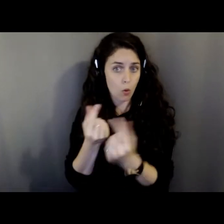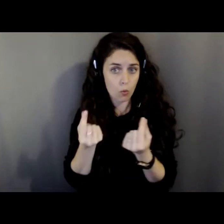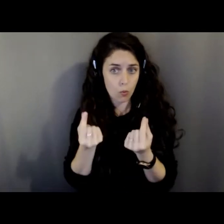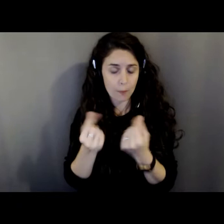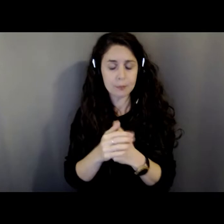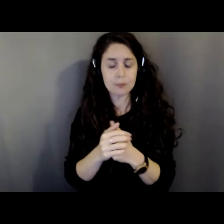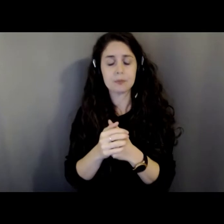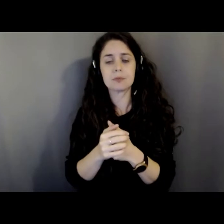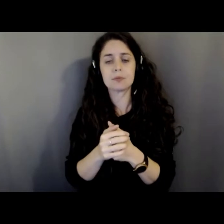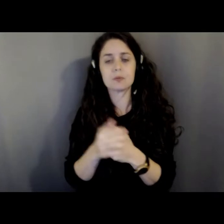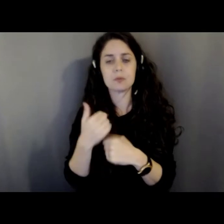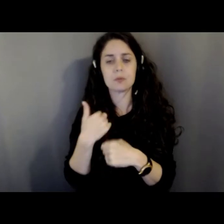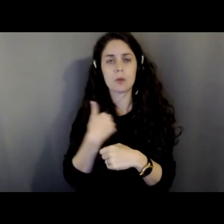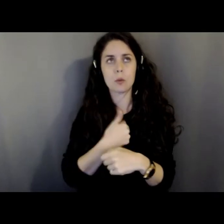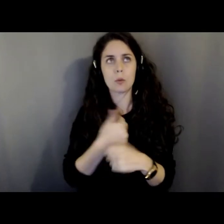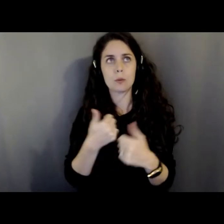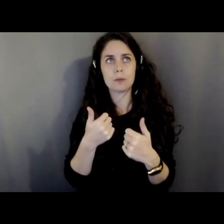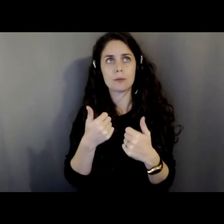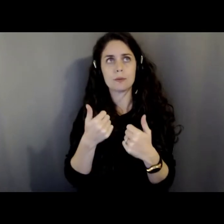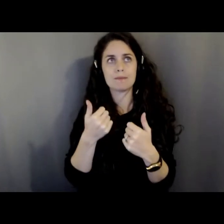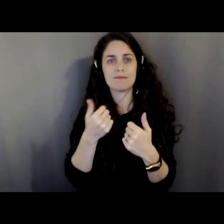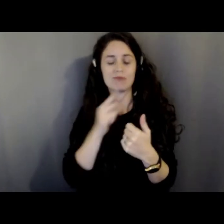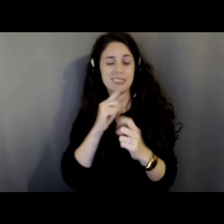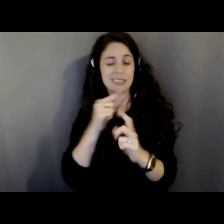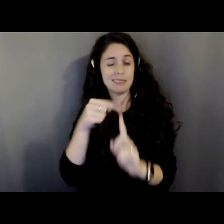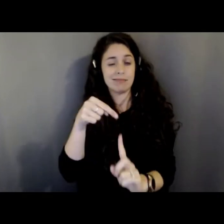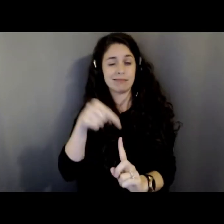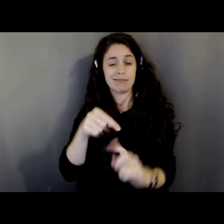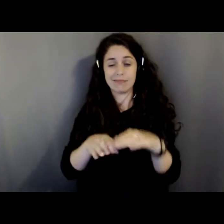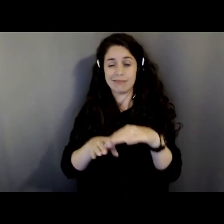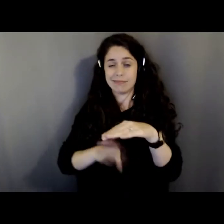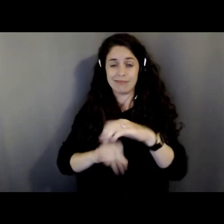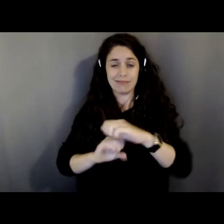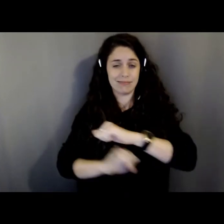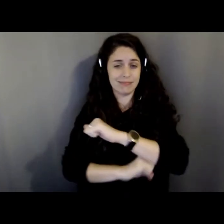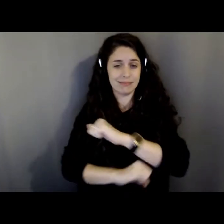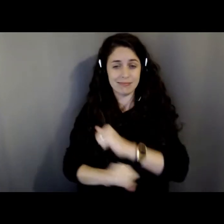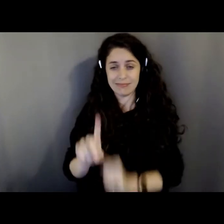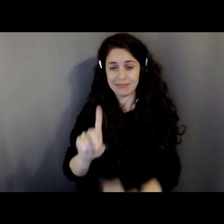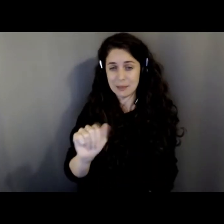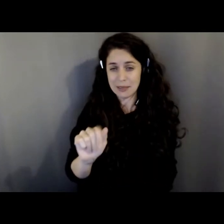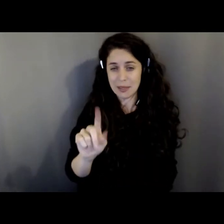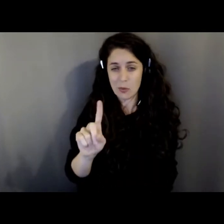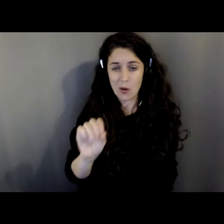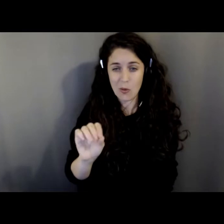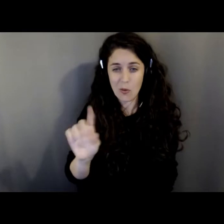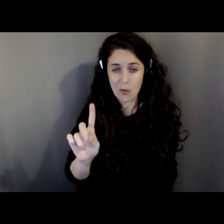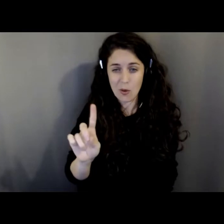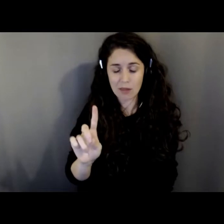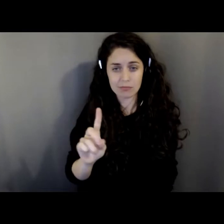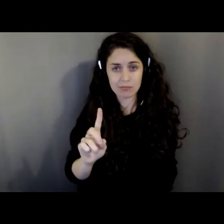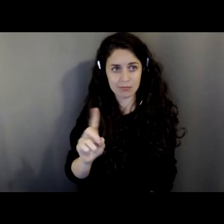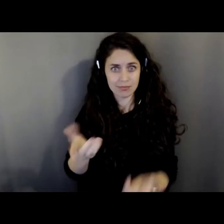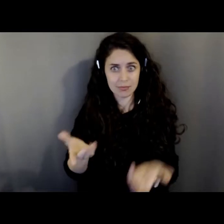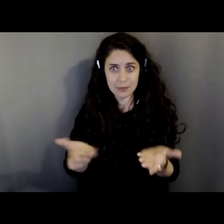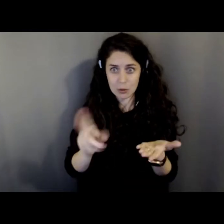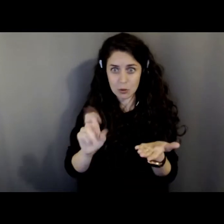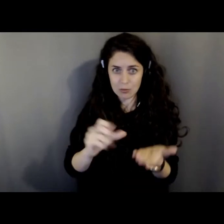about is "disability 101", this idea that it's okay to talk about disabilities in the US. A lot